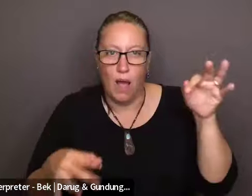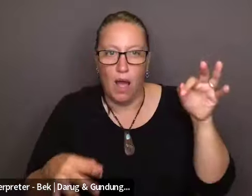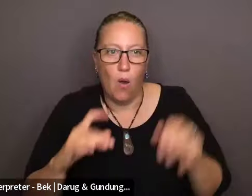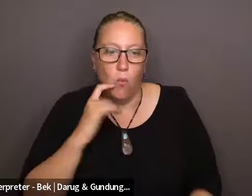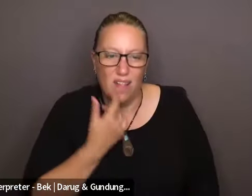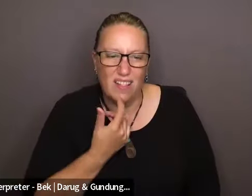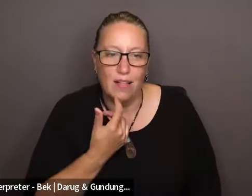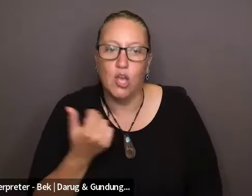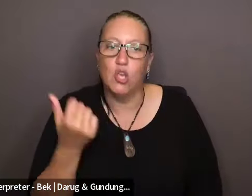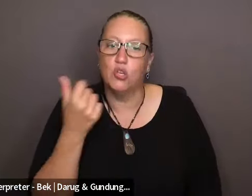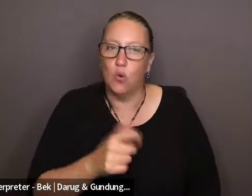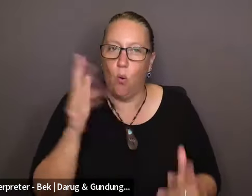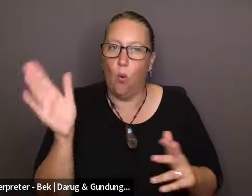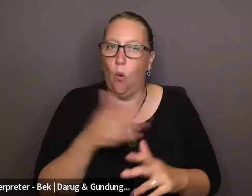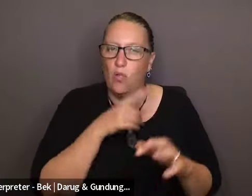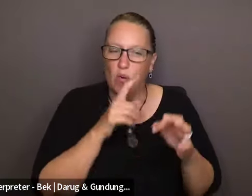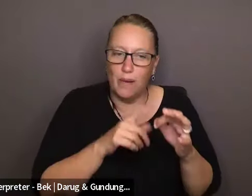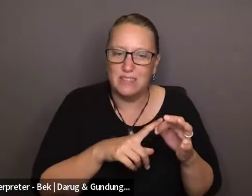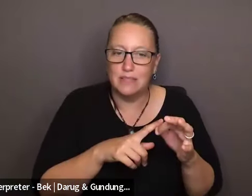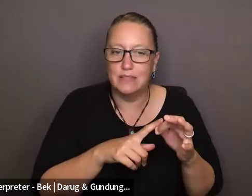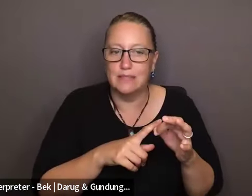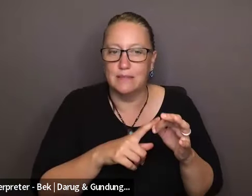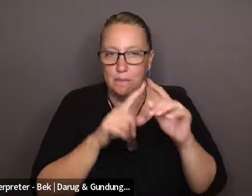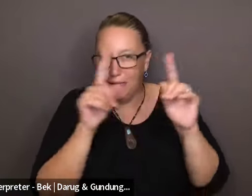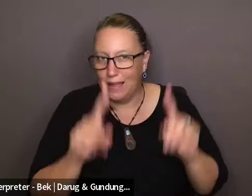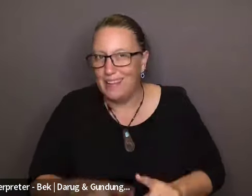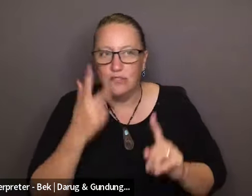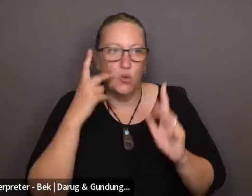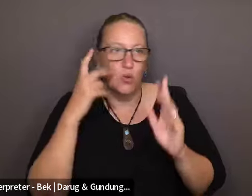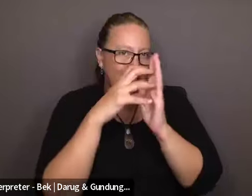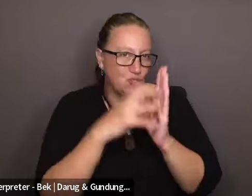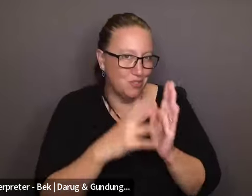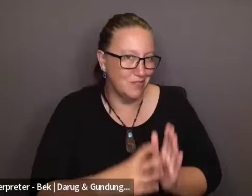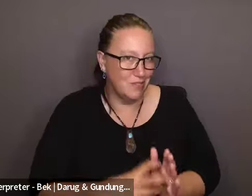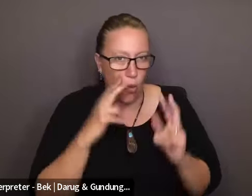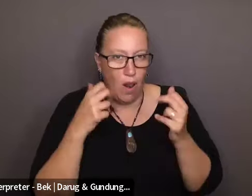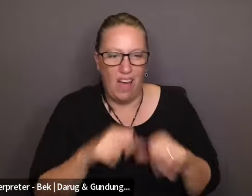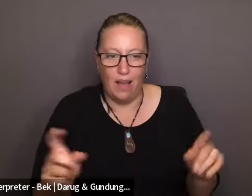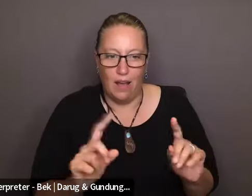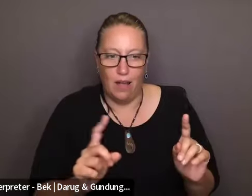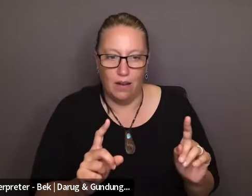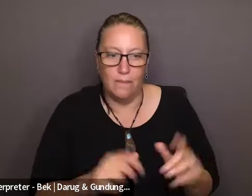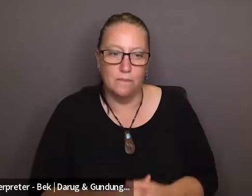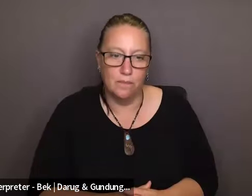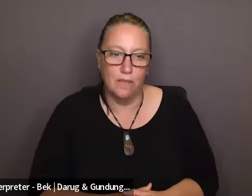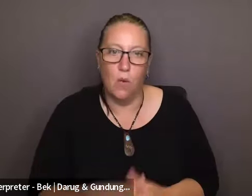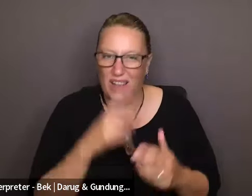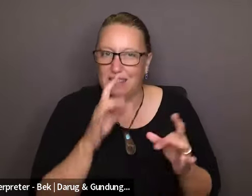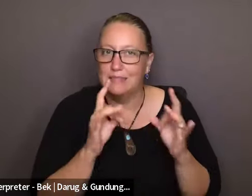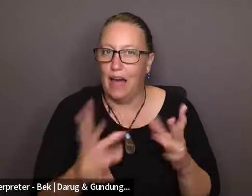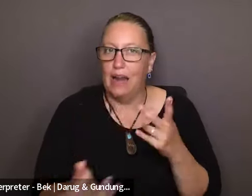side which allows you to preview and even print a preview of the form which will show you all the sections and